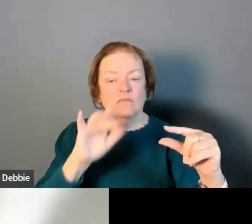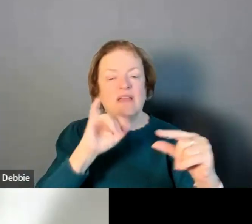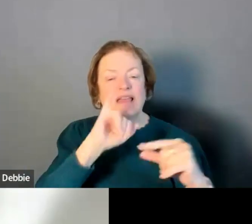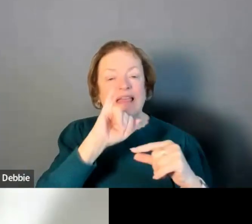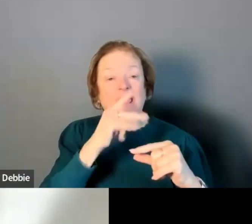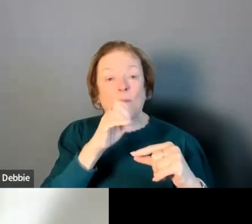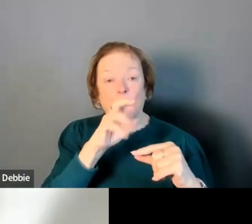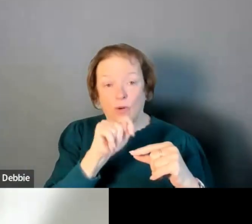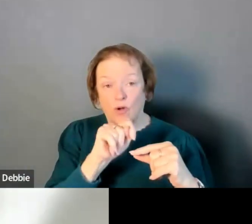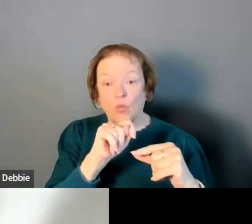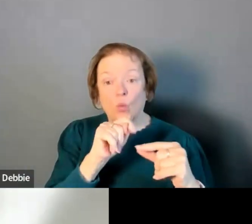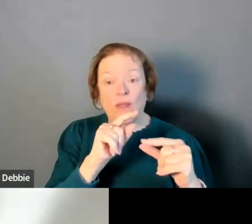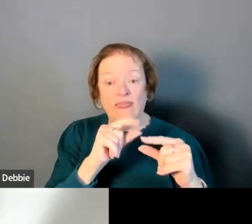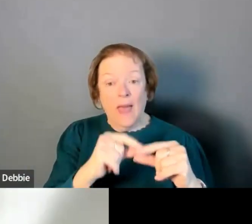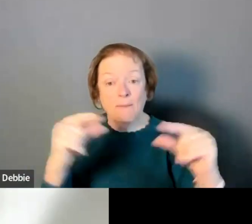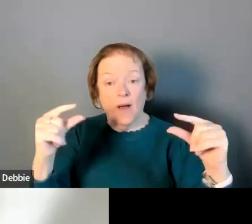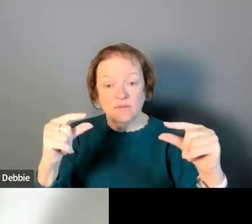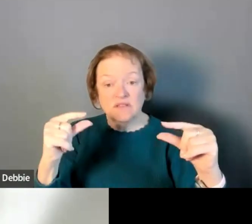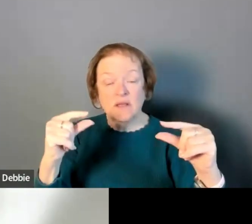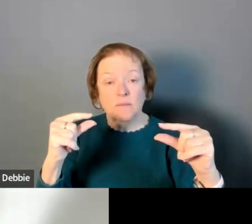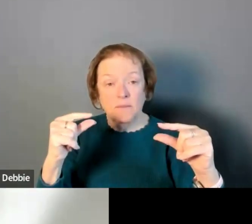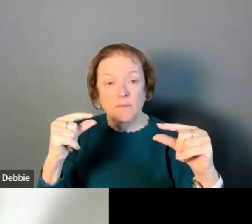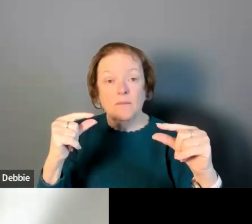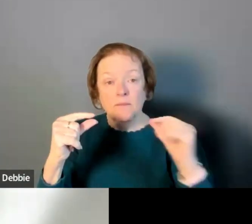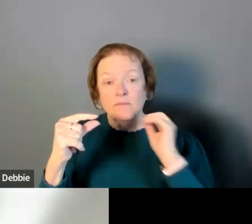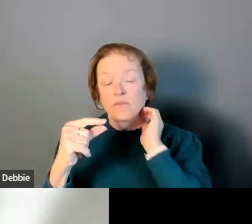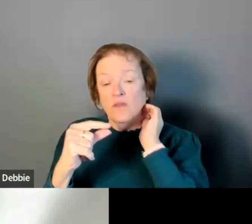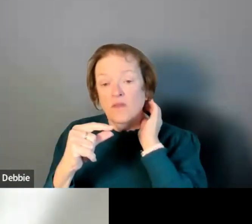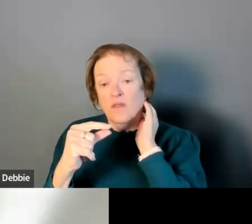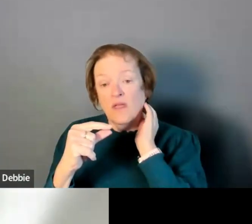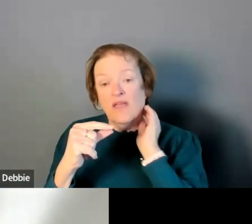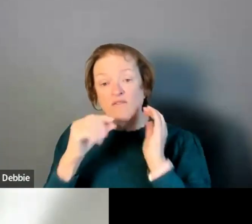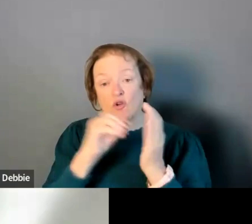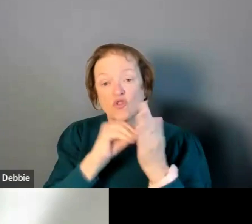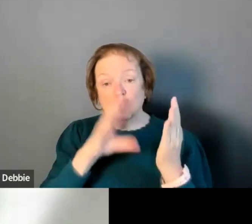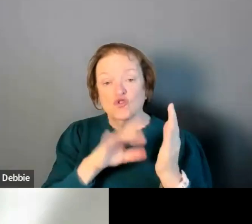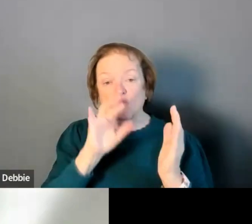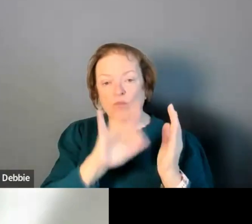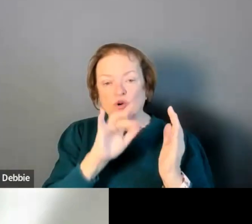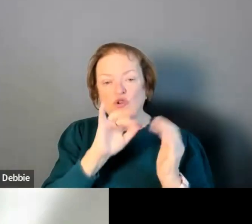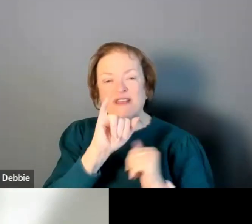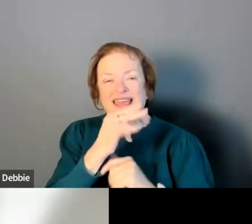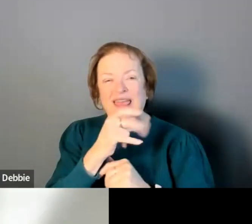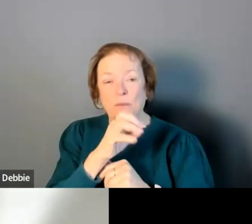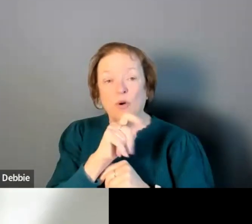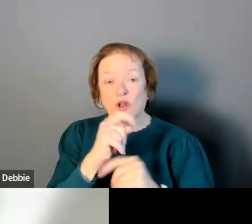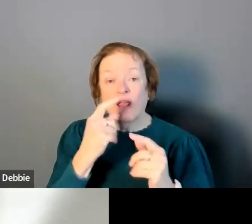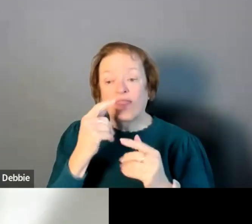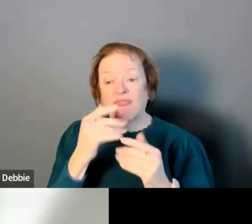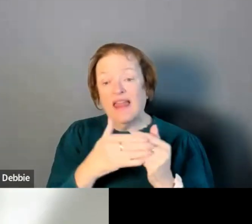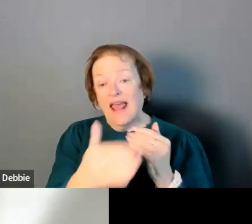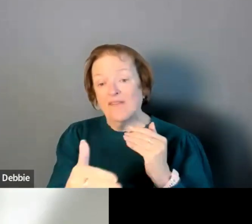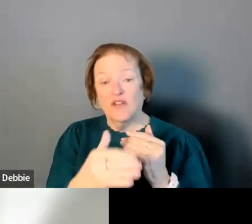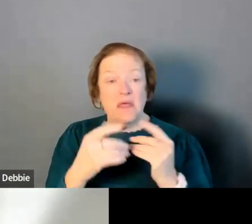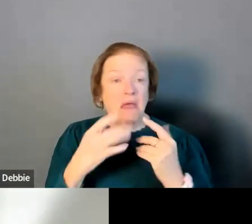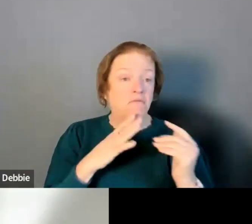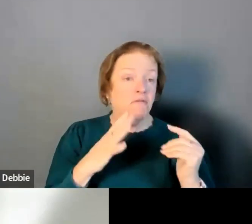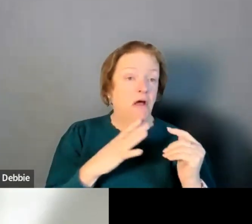when it comes on till you or the student, press input, and it has been working. So, try that. Do not know why that is working,